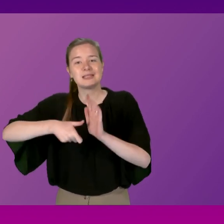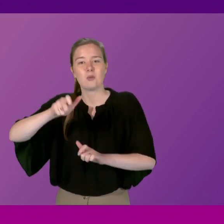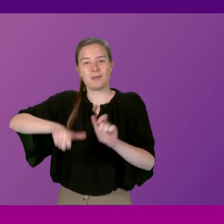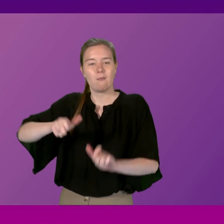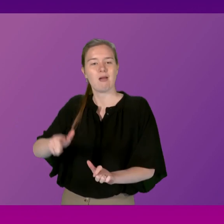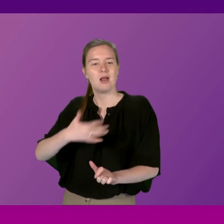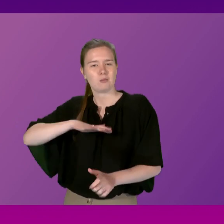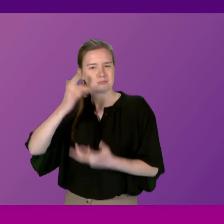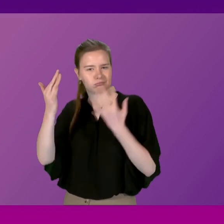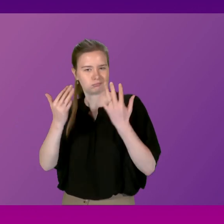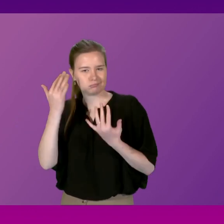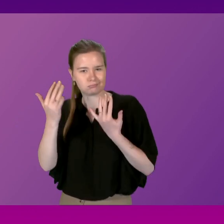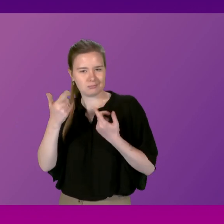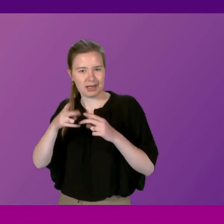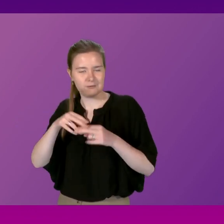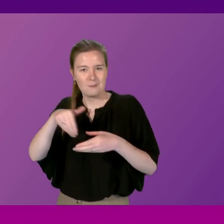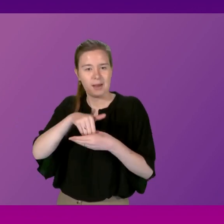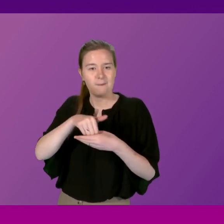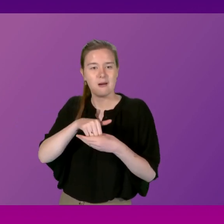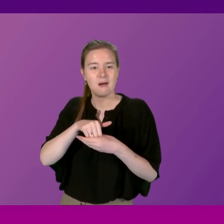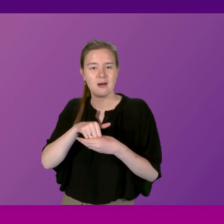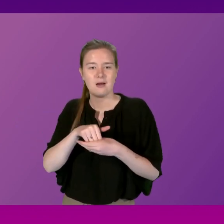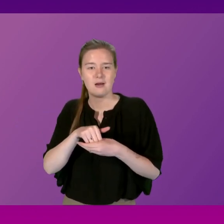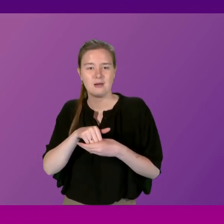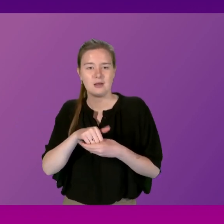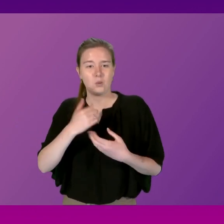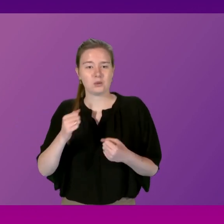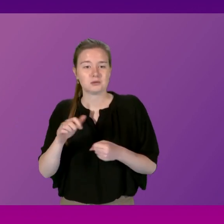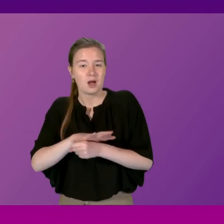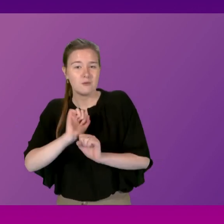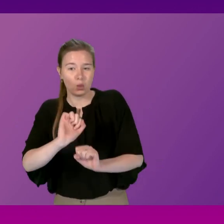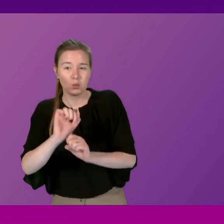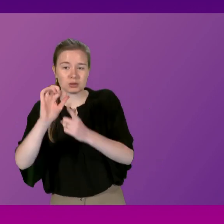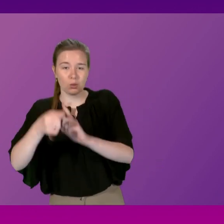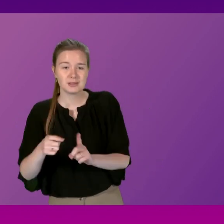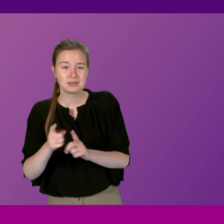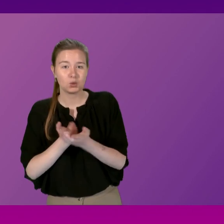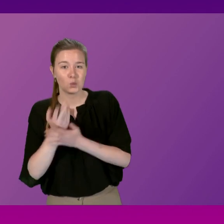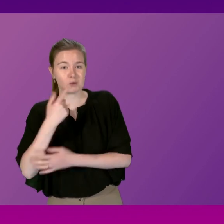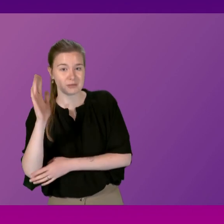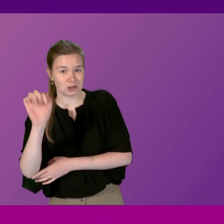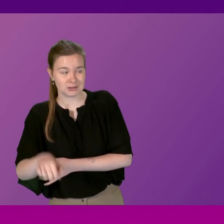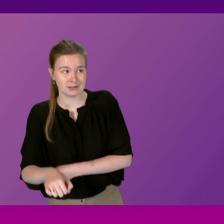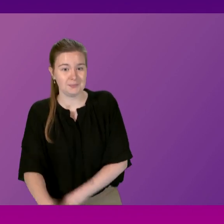I was wondering if you were intending to address those points in your speech. I absolutely am.